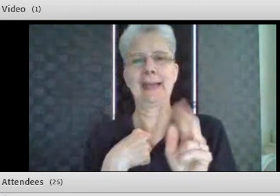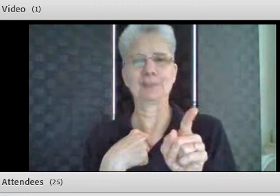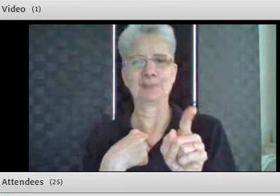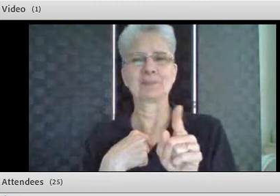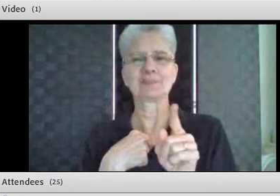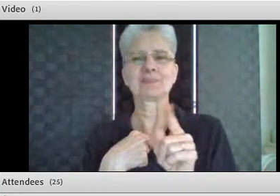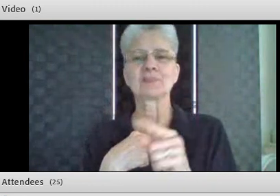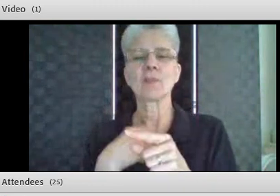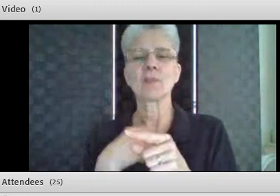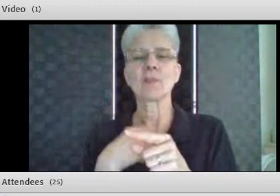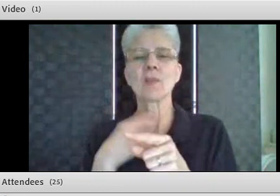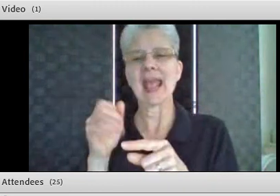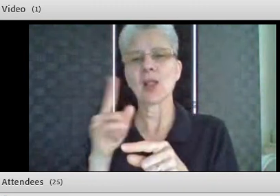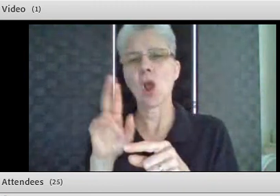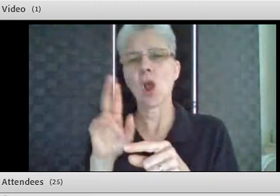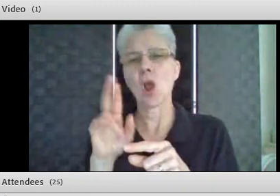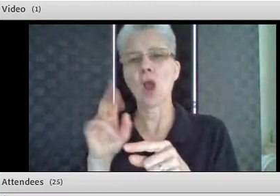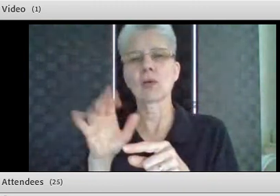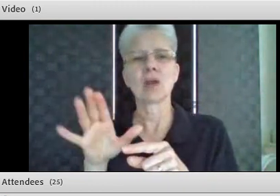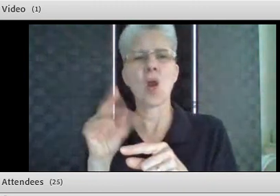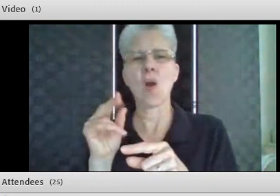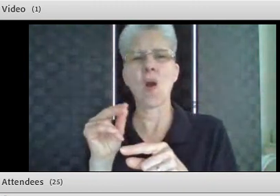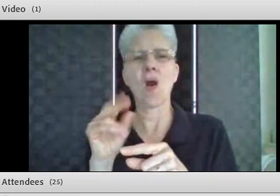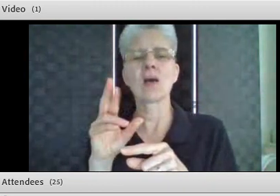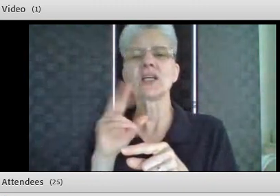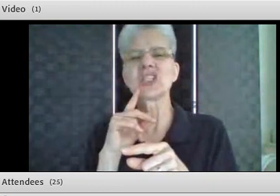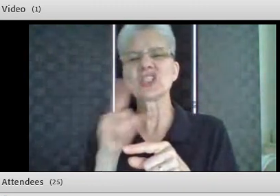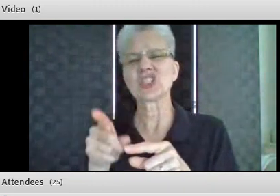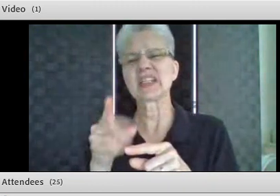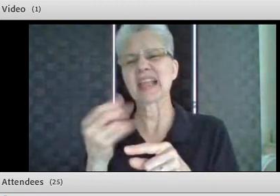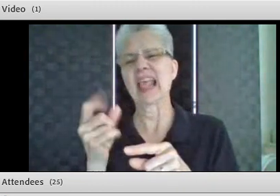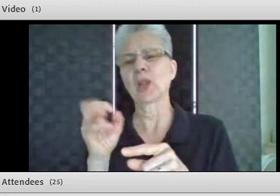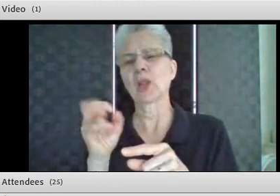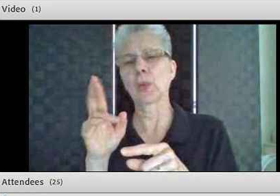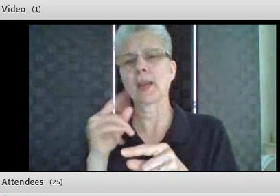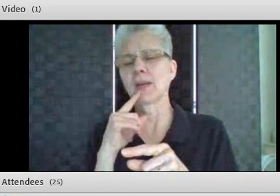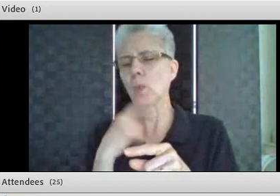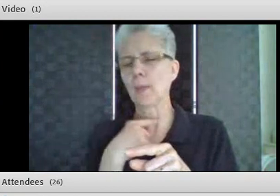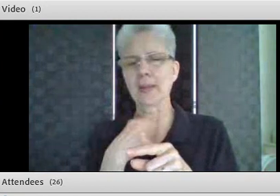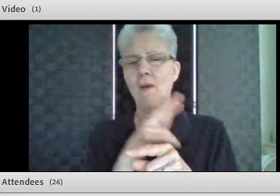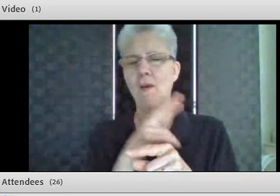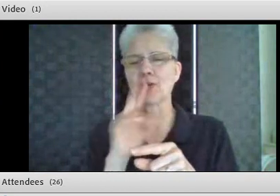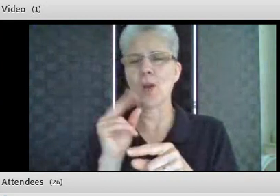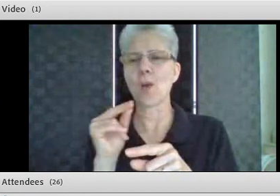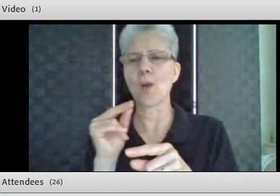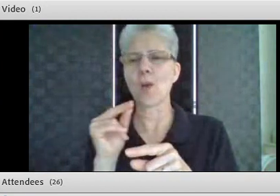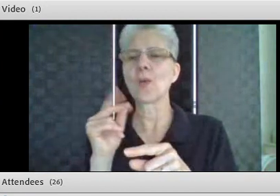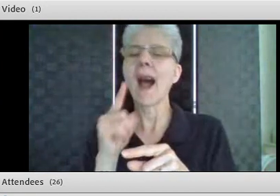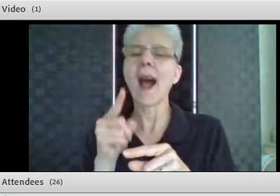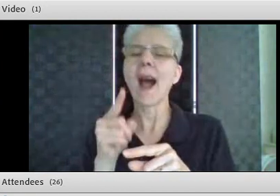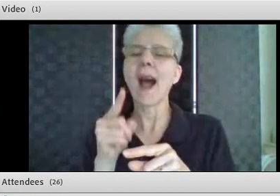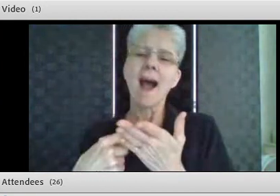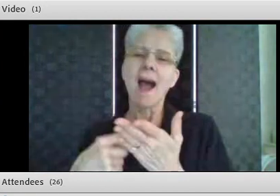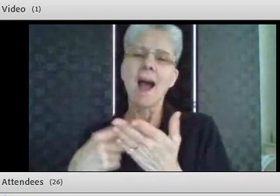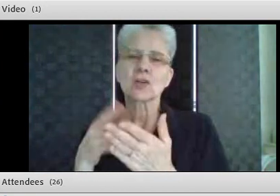Oh, we have somebody beyond the exclamation mark. Excellent. Hilary: Who are you? I need to talk to you. Ryan: I'm going to go ahead and put a little R where I am just so you can all see,